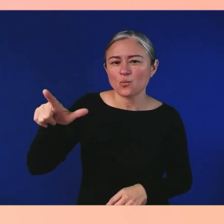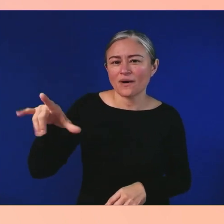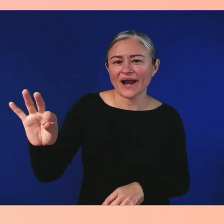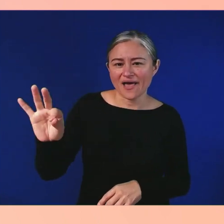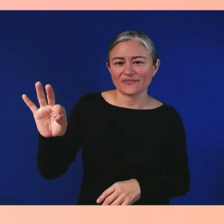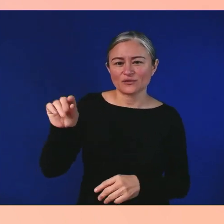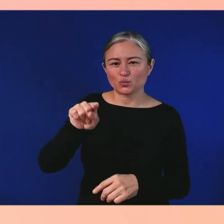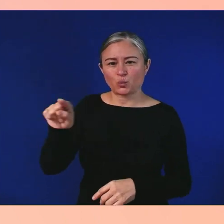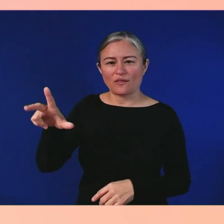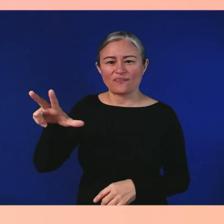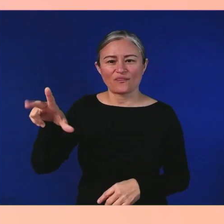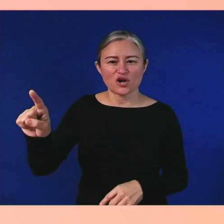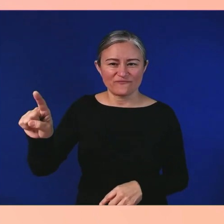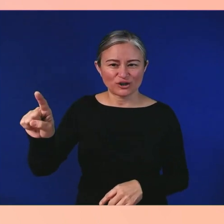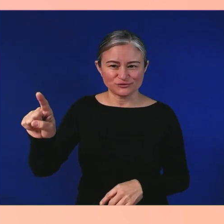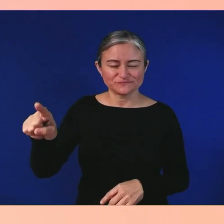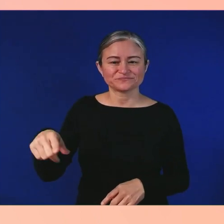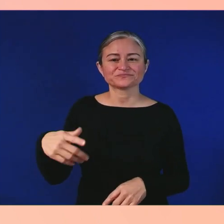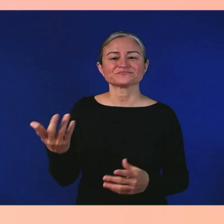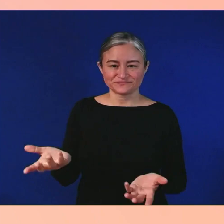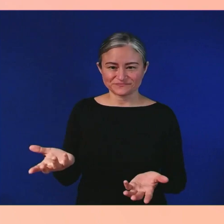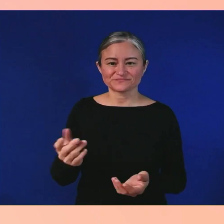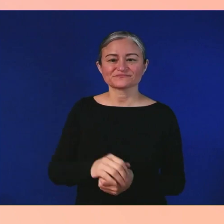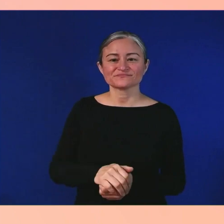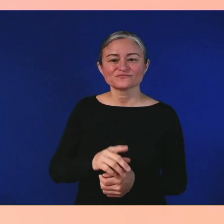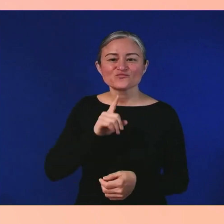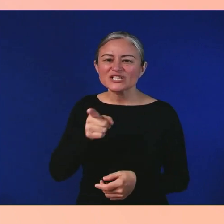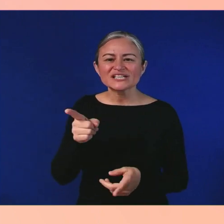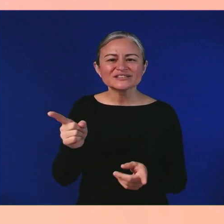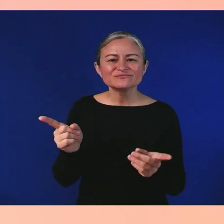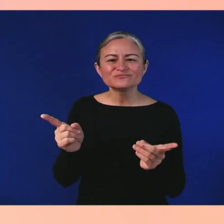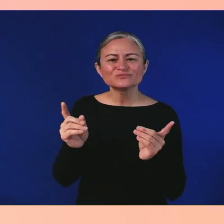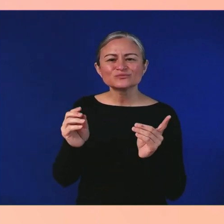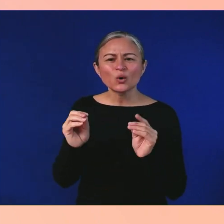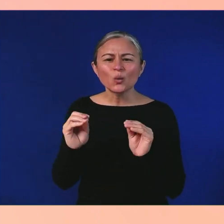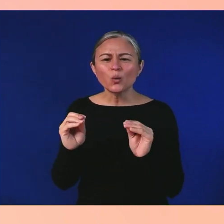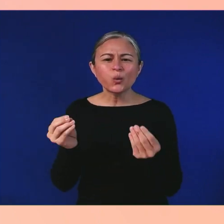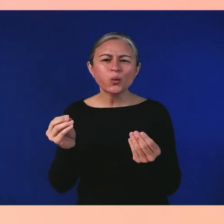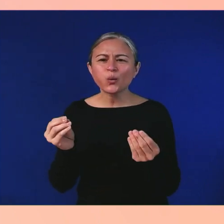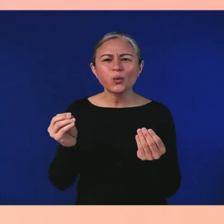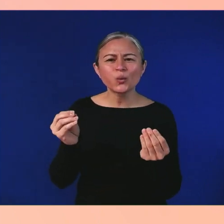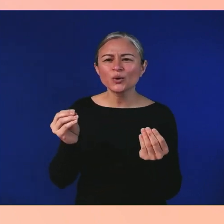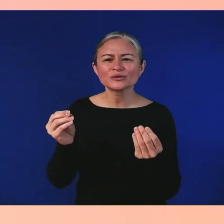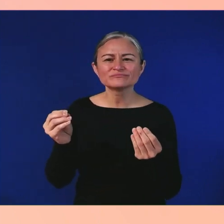I was there last year and I will tell I met some amazing people who I'm still in contact with.